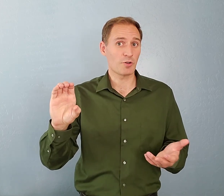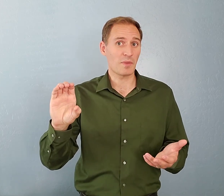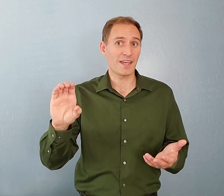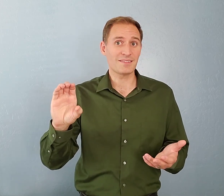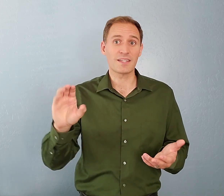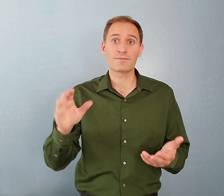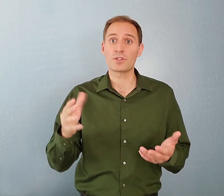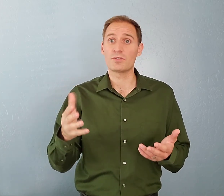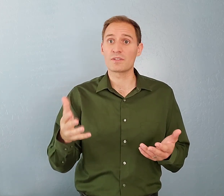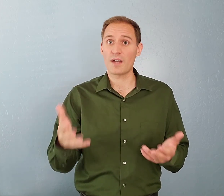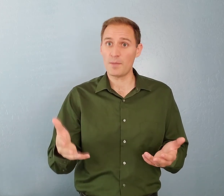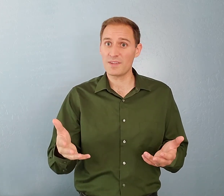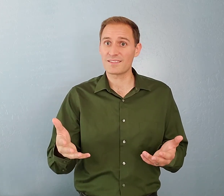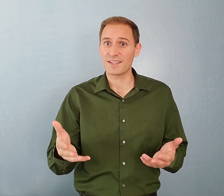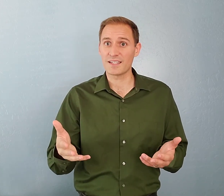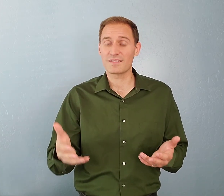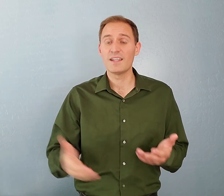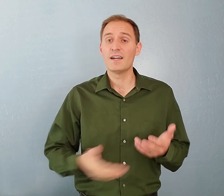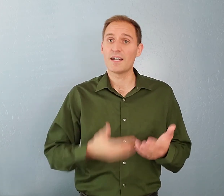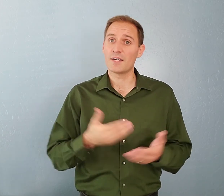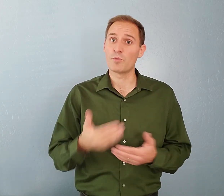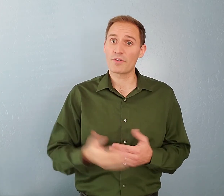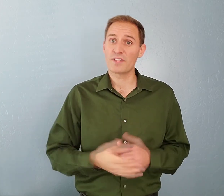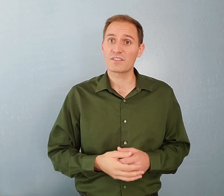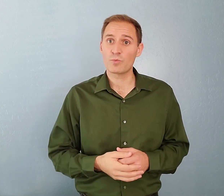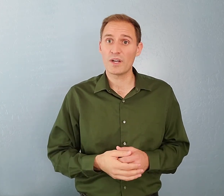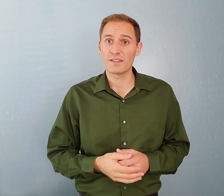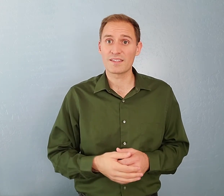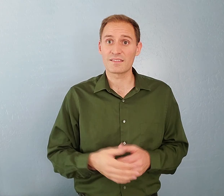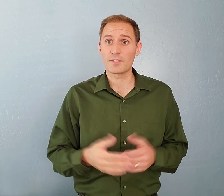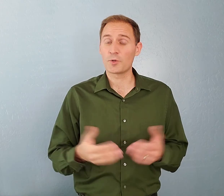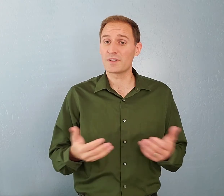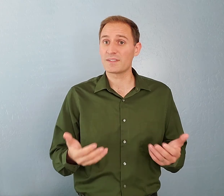pace and for you to copy the signs more than just once, and so I'm going to leave